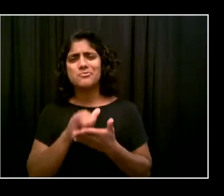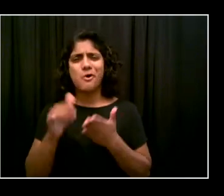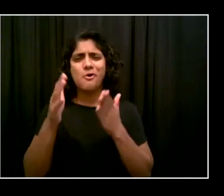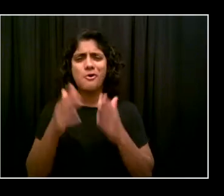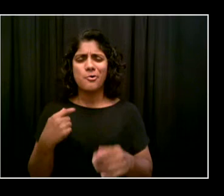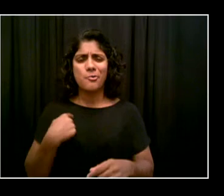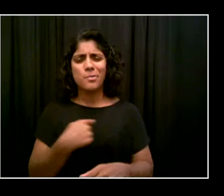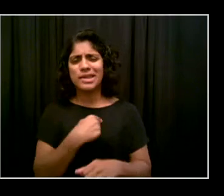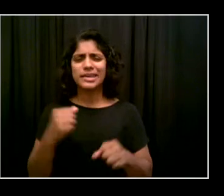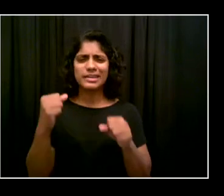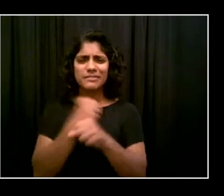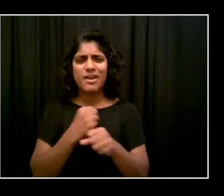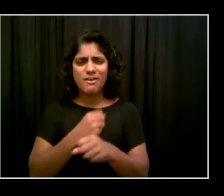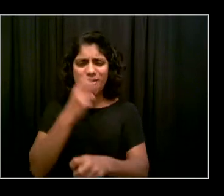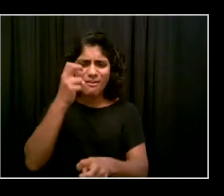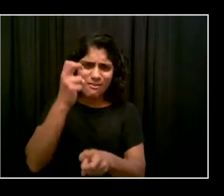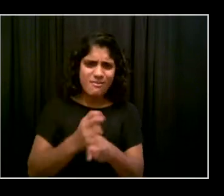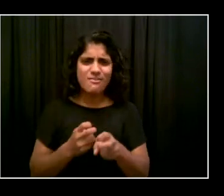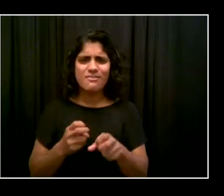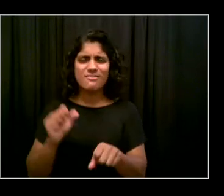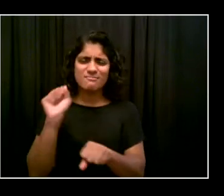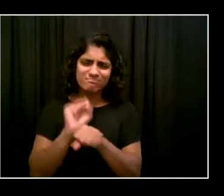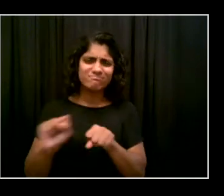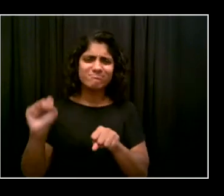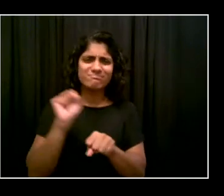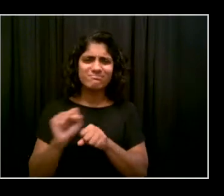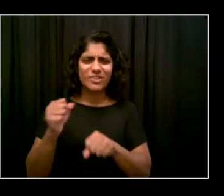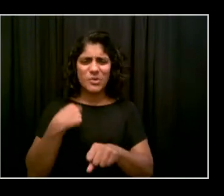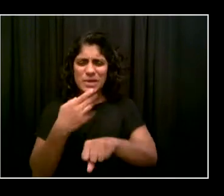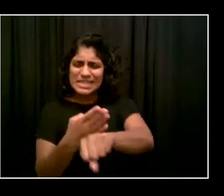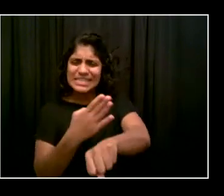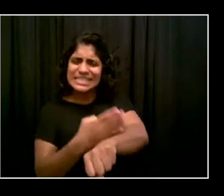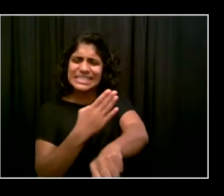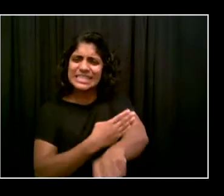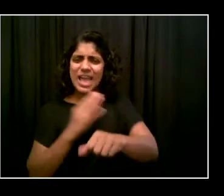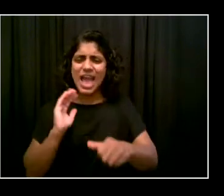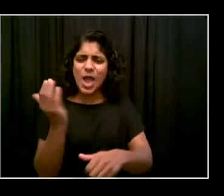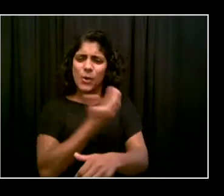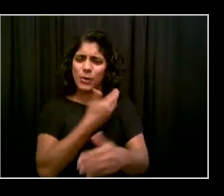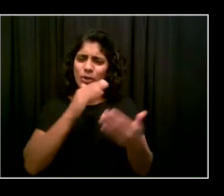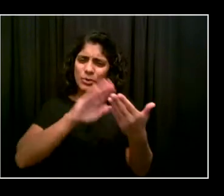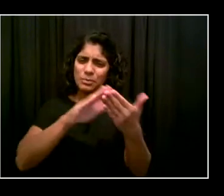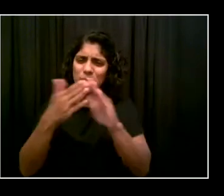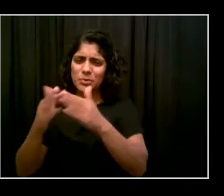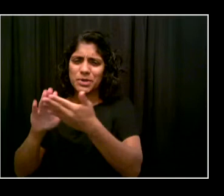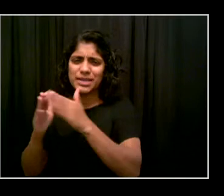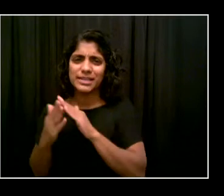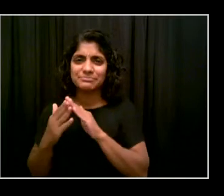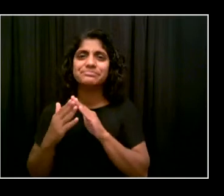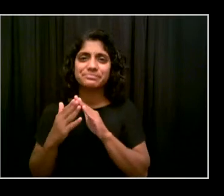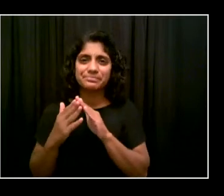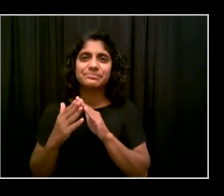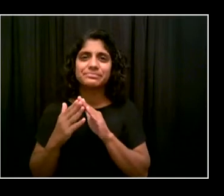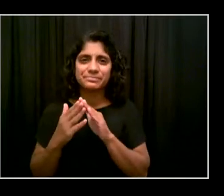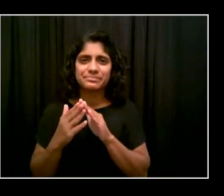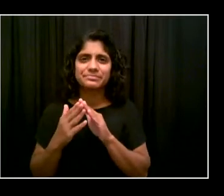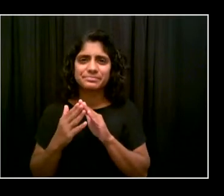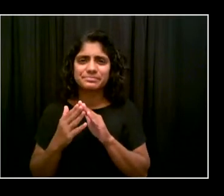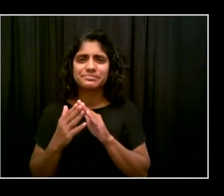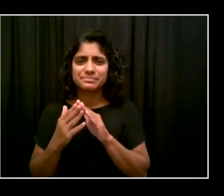NEW YORKERS ARE PEOPLE YOU WILL